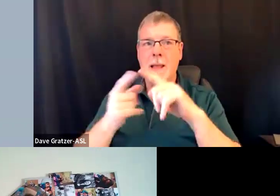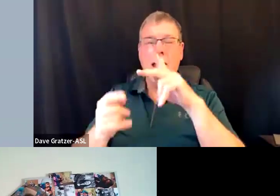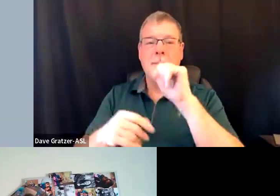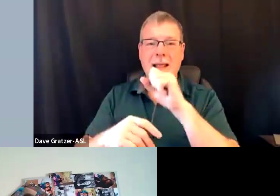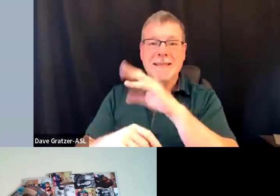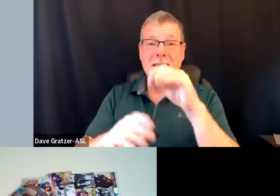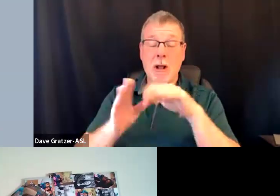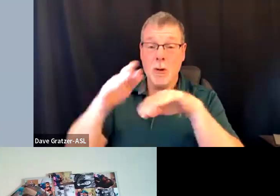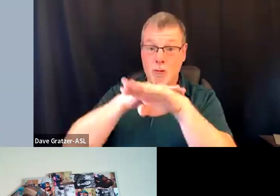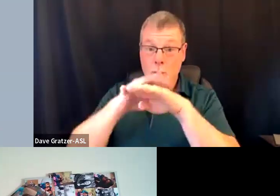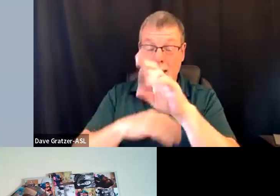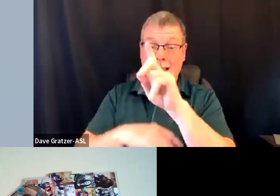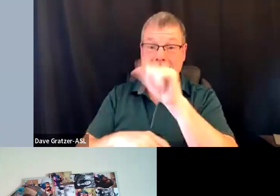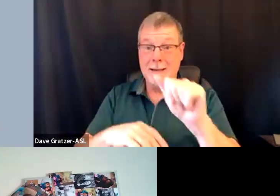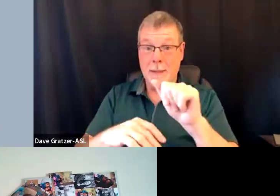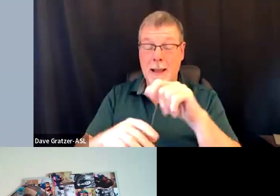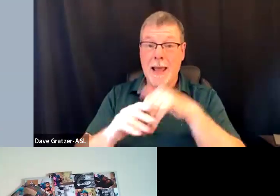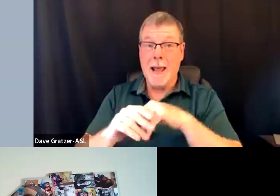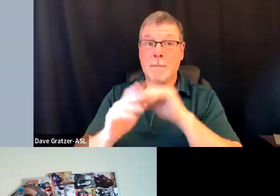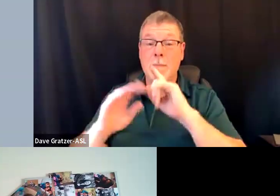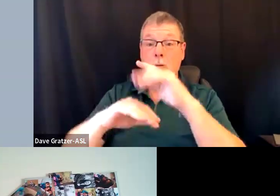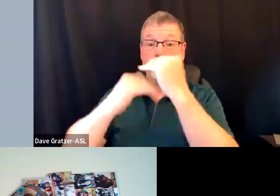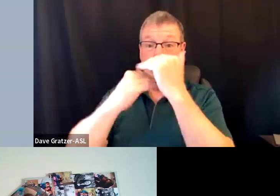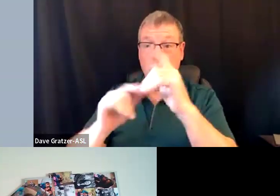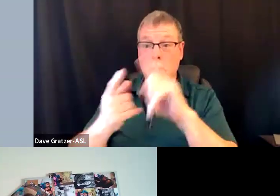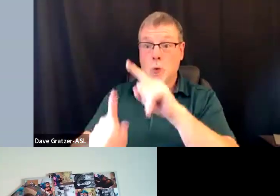Should the enrollment visibility in PATH be restricted to PATH only?"